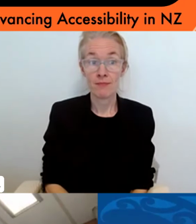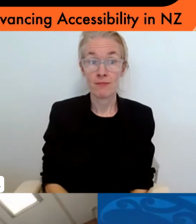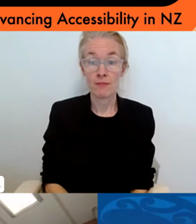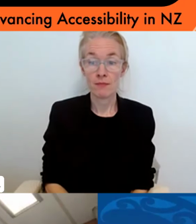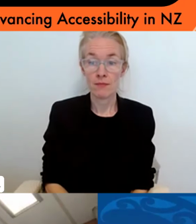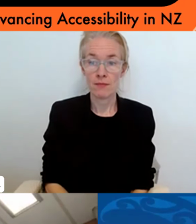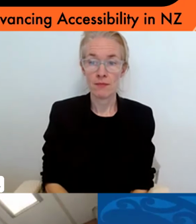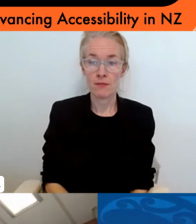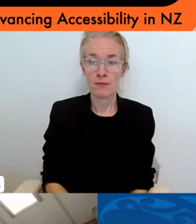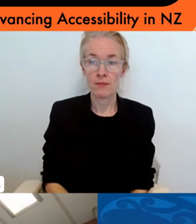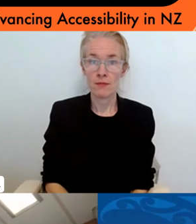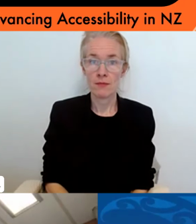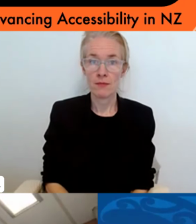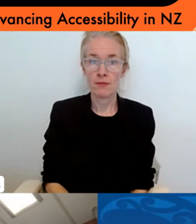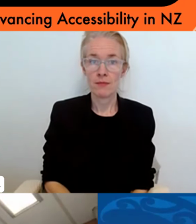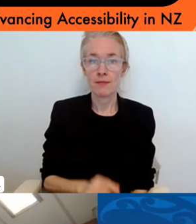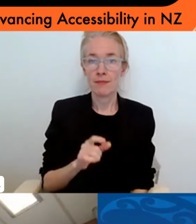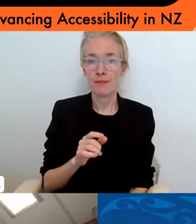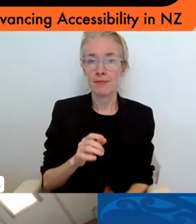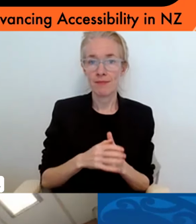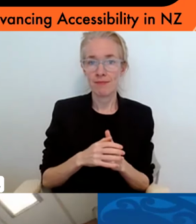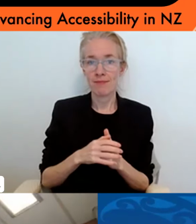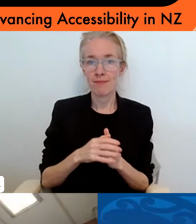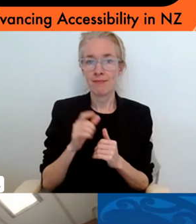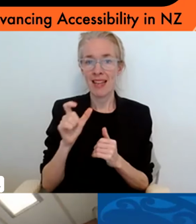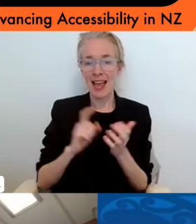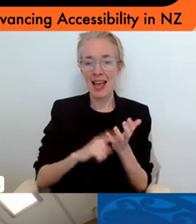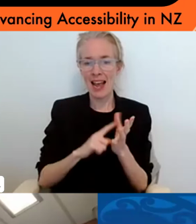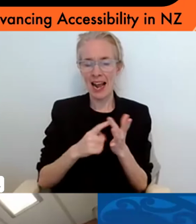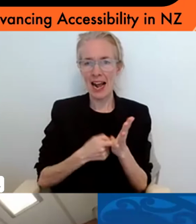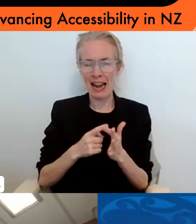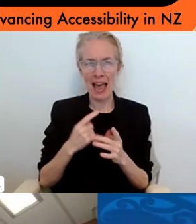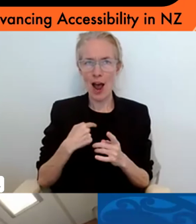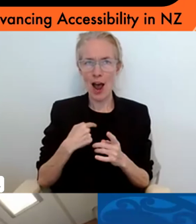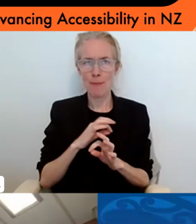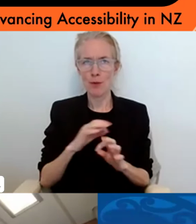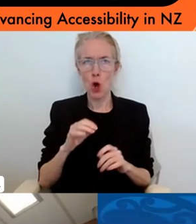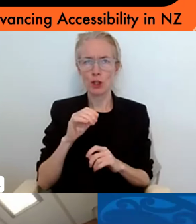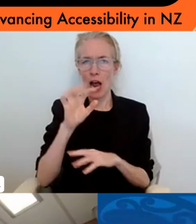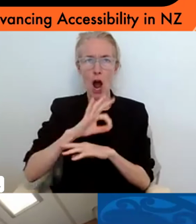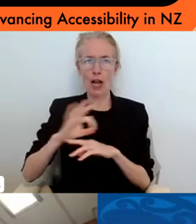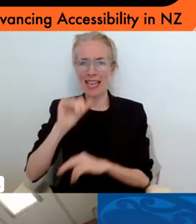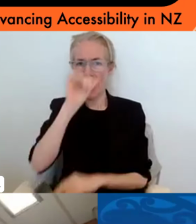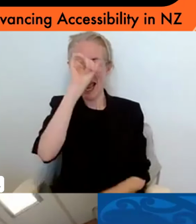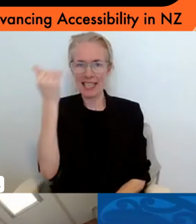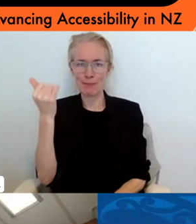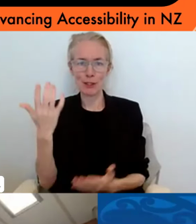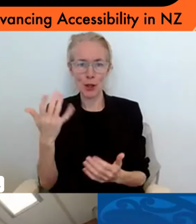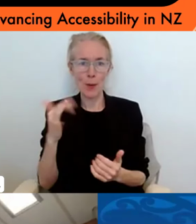I'm not sure that I could call myself an architectural expert, so Lee, you might want to answer that. No, I'm in the same space,